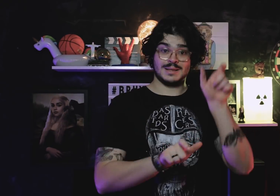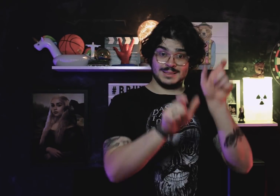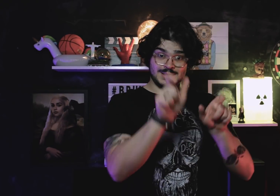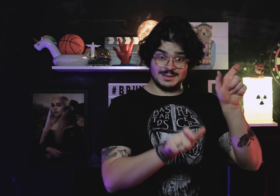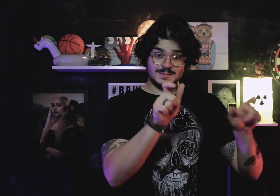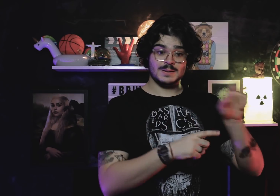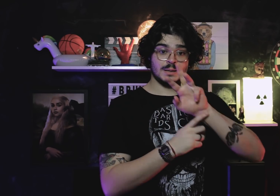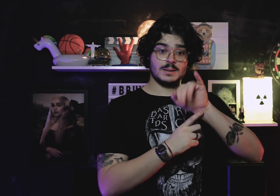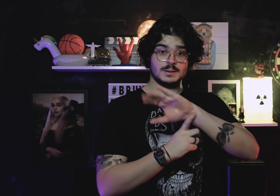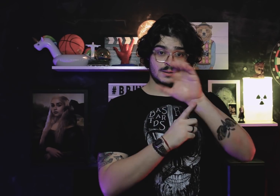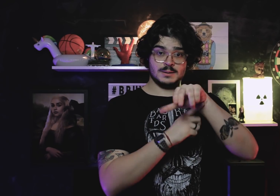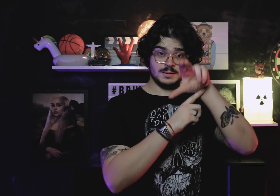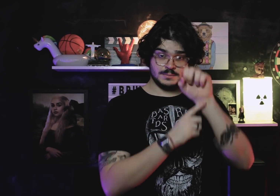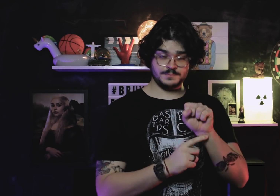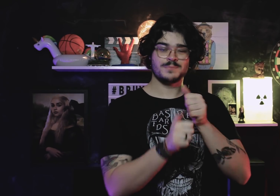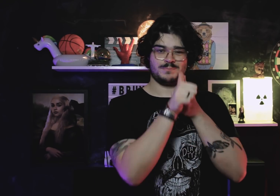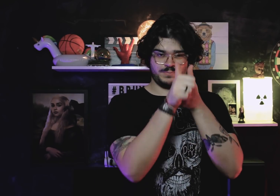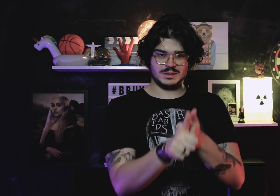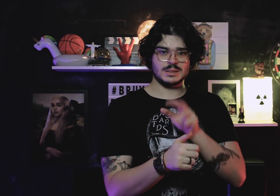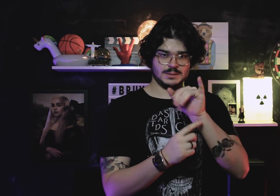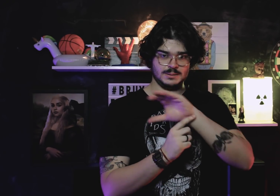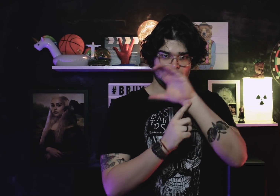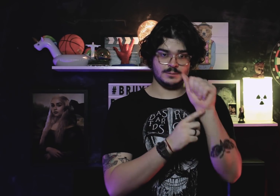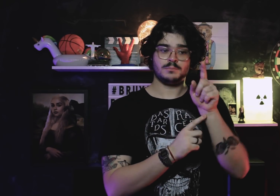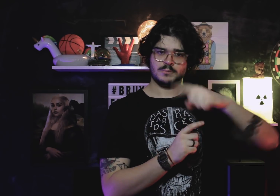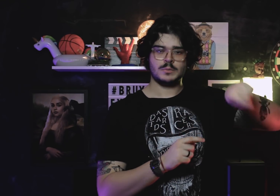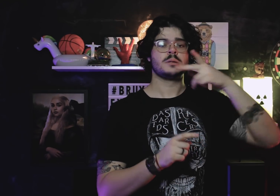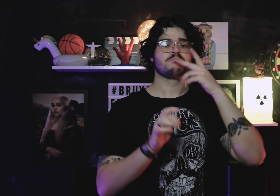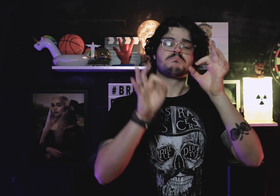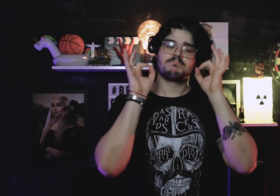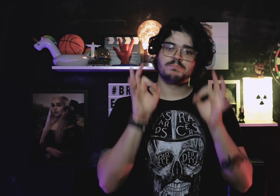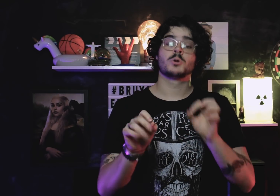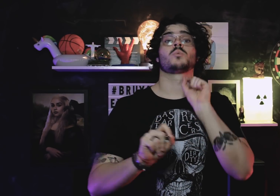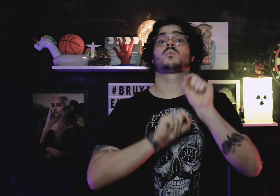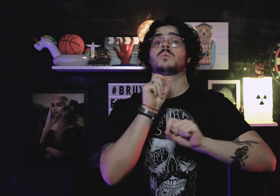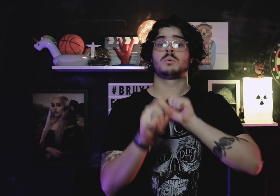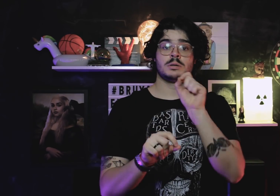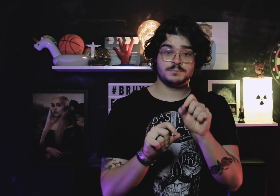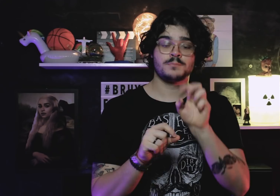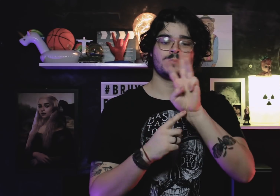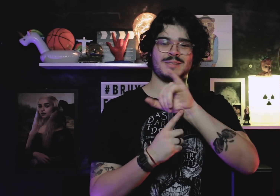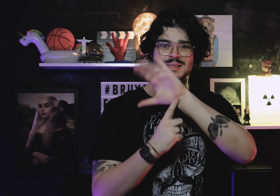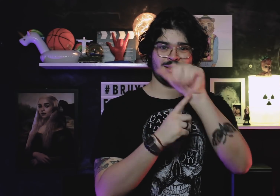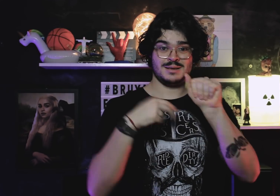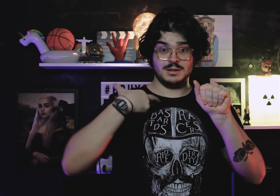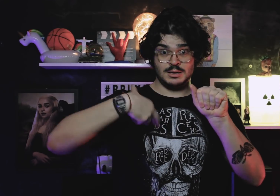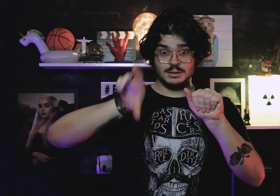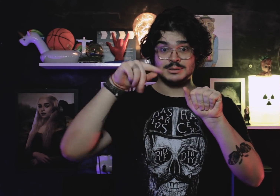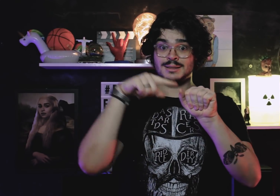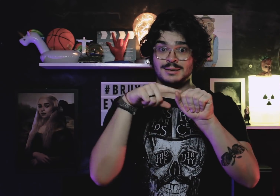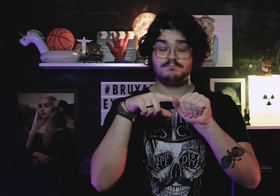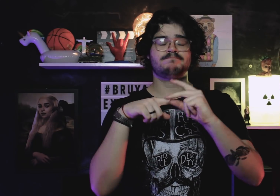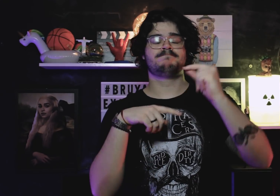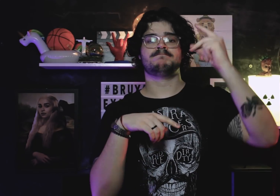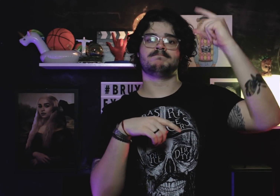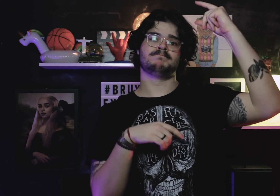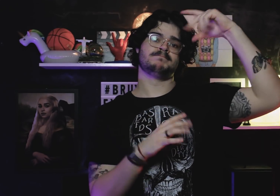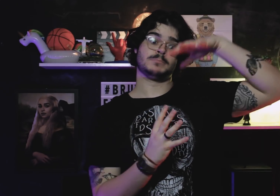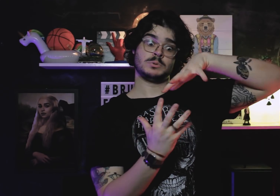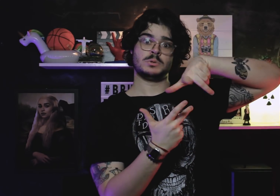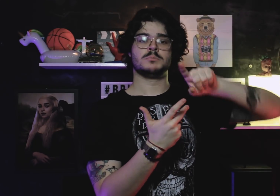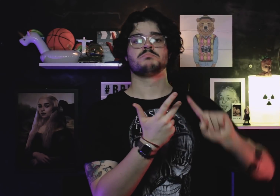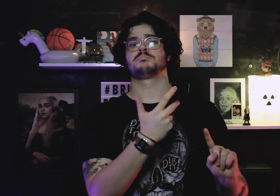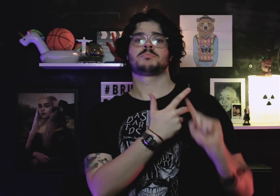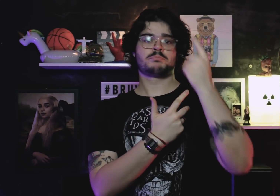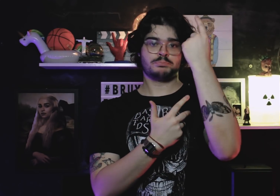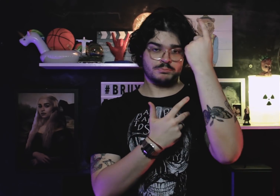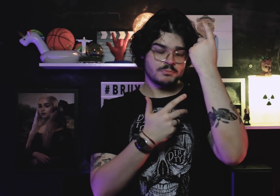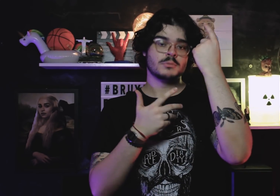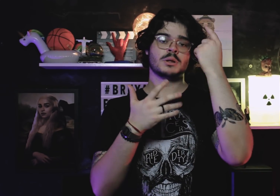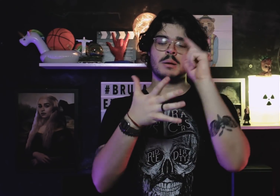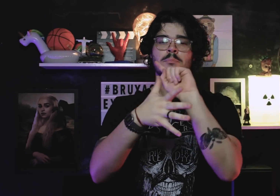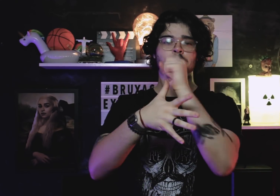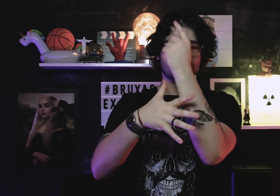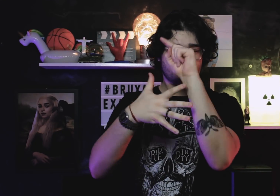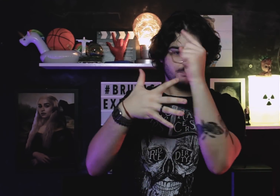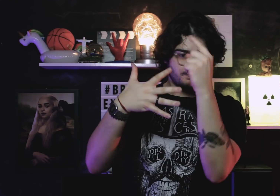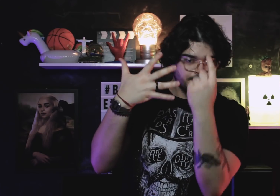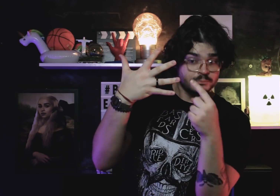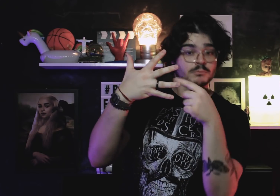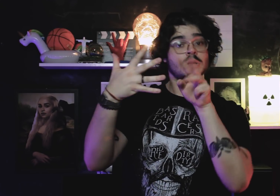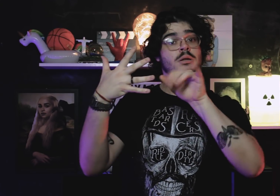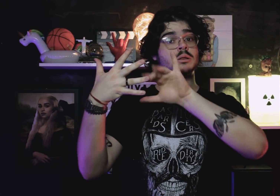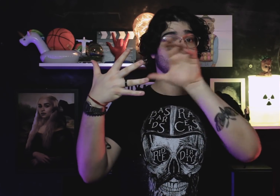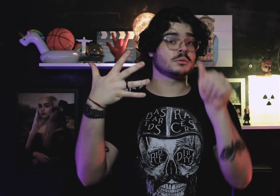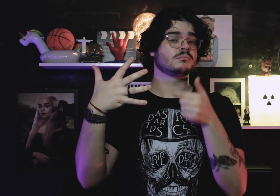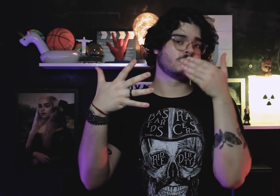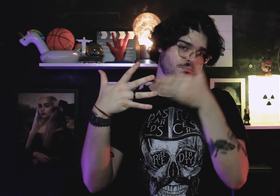Some Wiccans have claimed that this is one of the oldest pagan religions in the world.